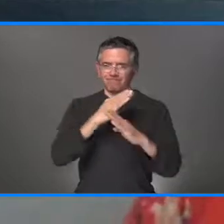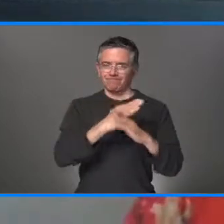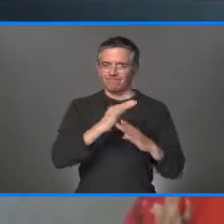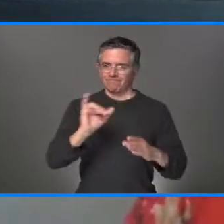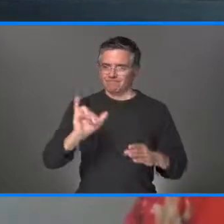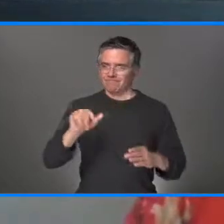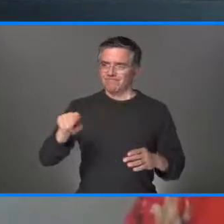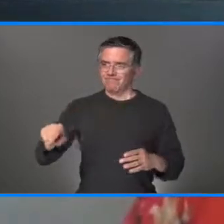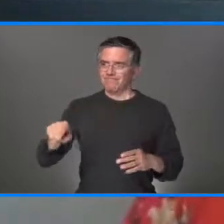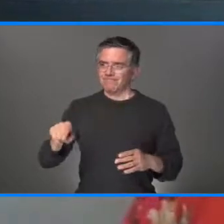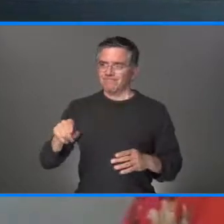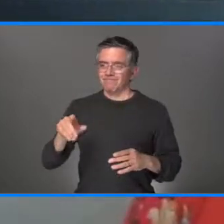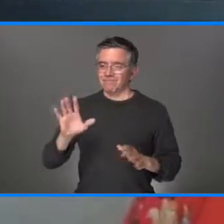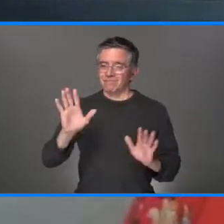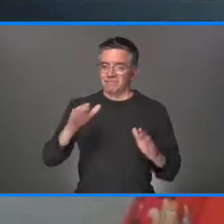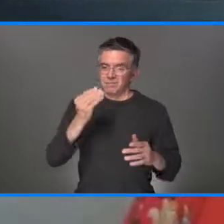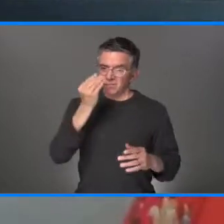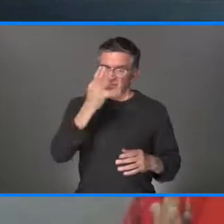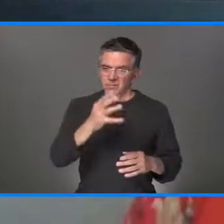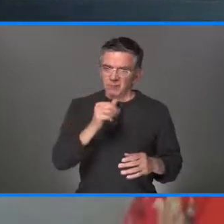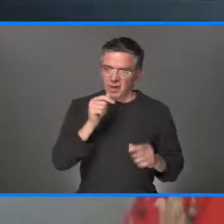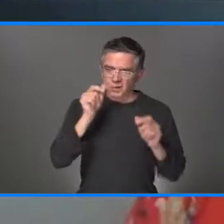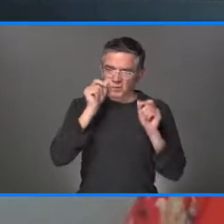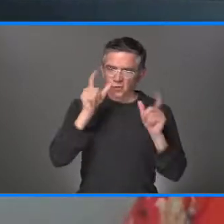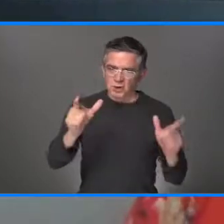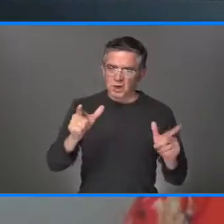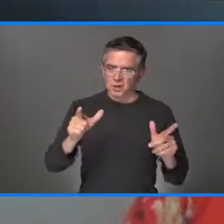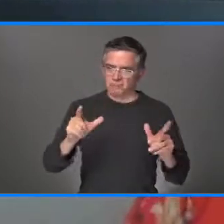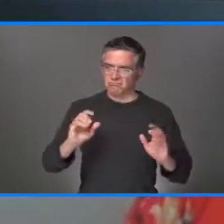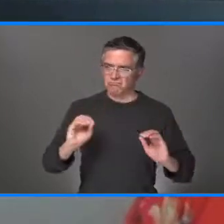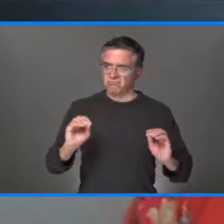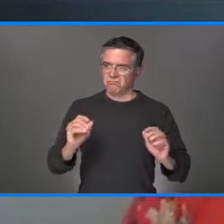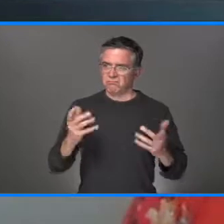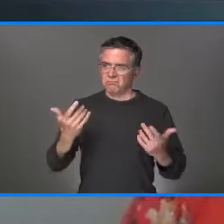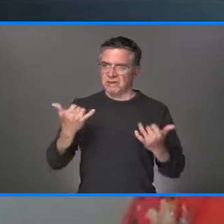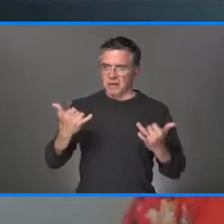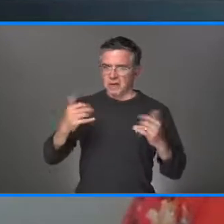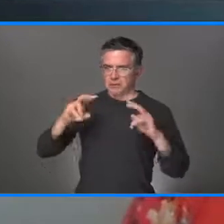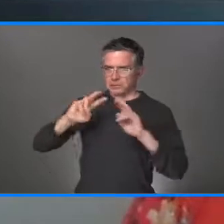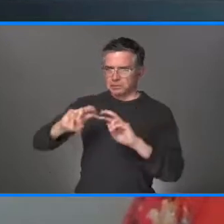but we really were able to look at that data and then focus on our unhoused population